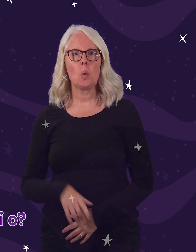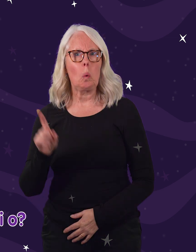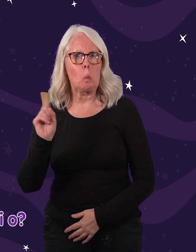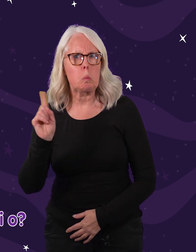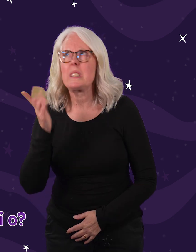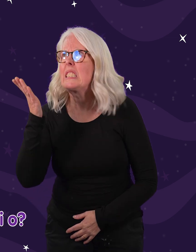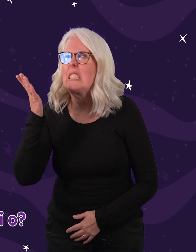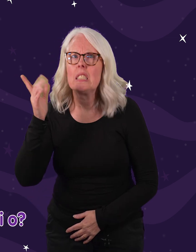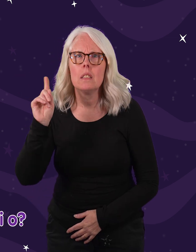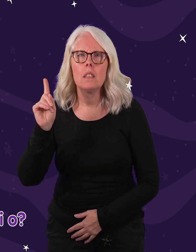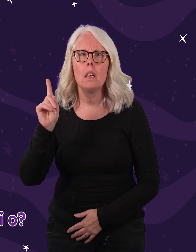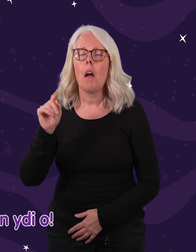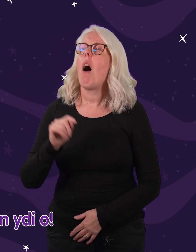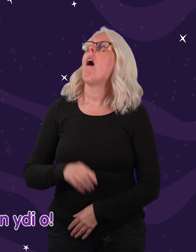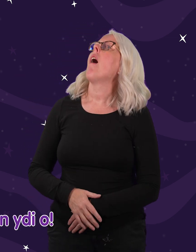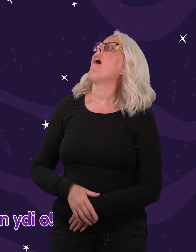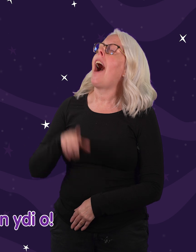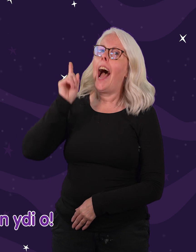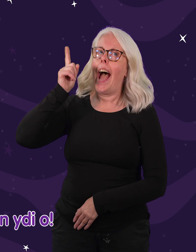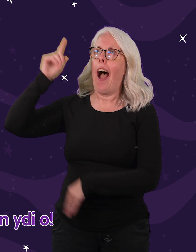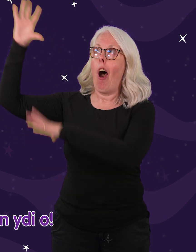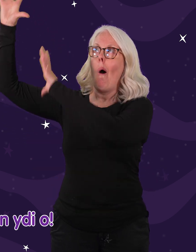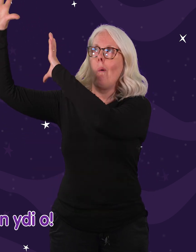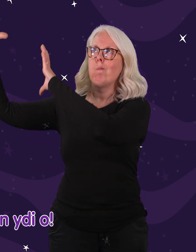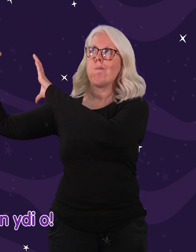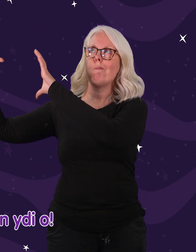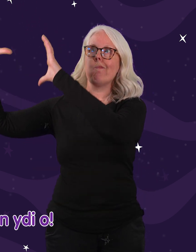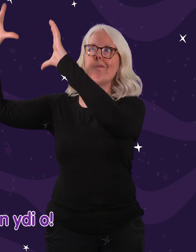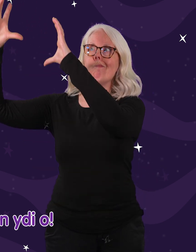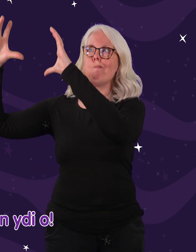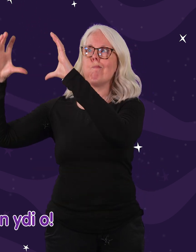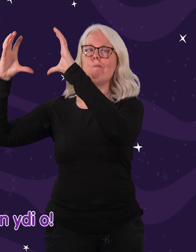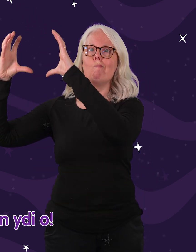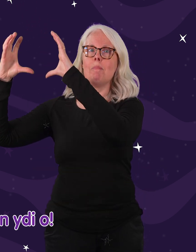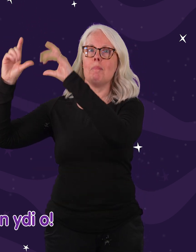What is it? Oh, it's the Balaloon.